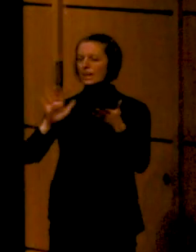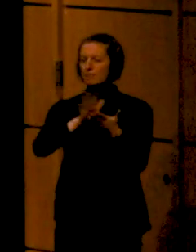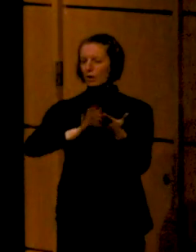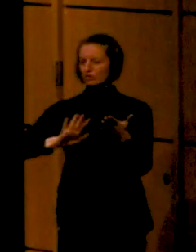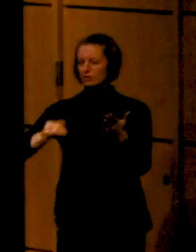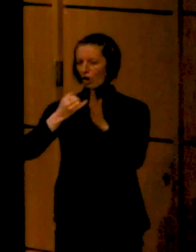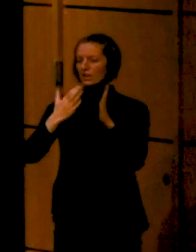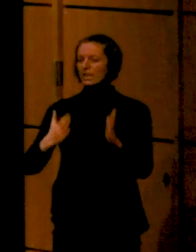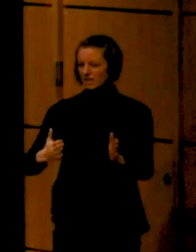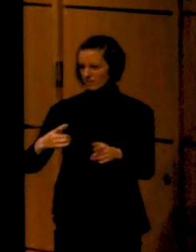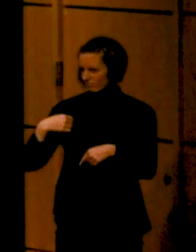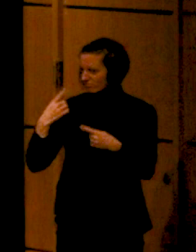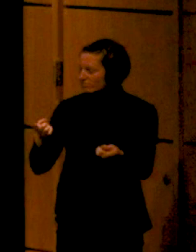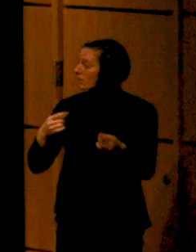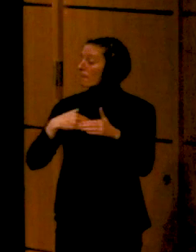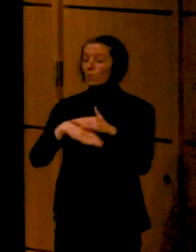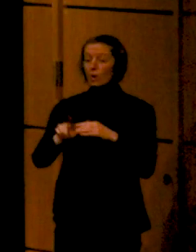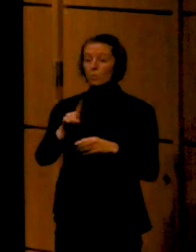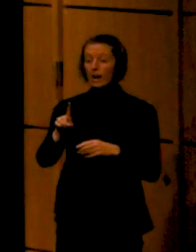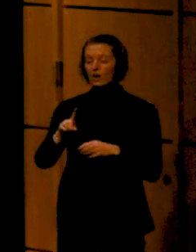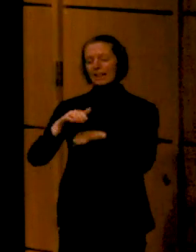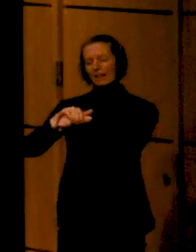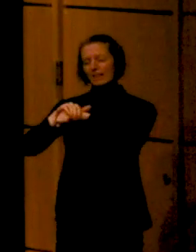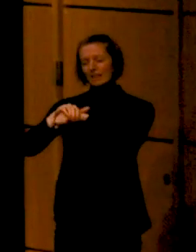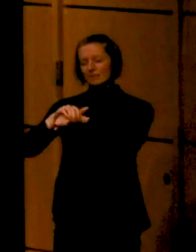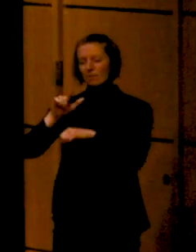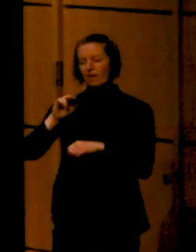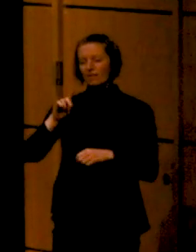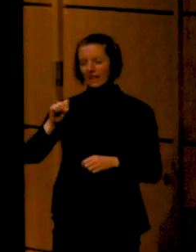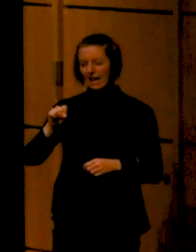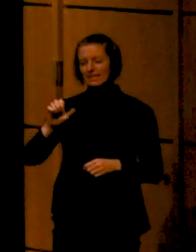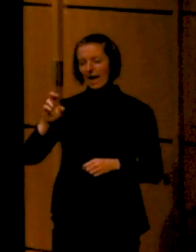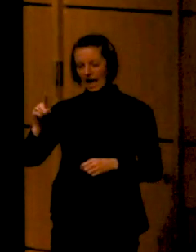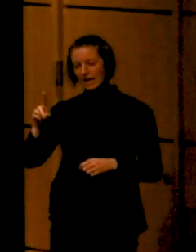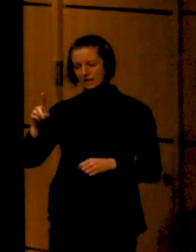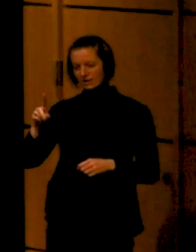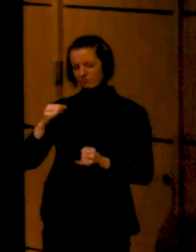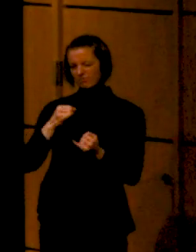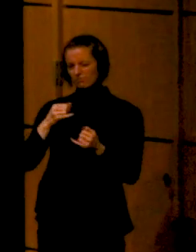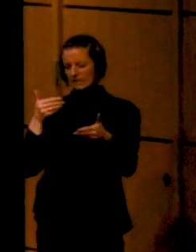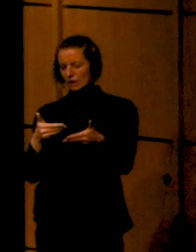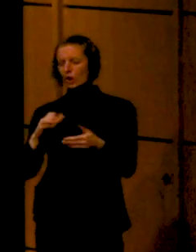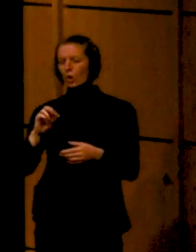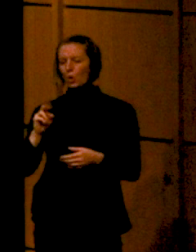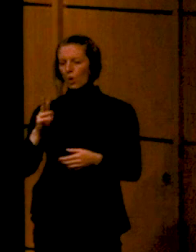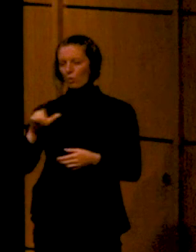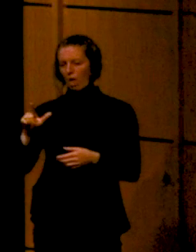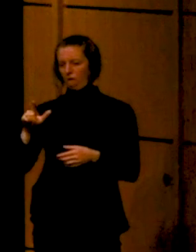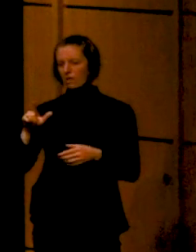She was born in Land's End, England down at the tip of Cornwall and immigrated as a child